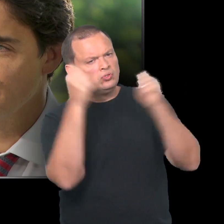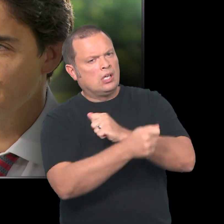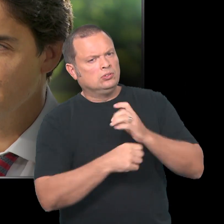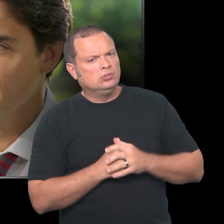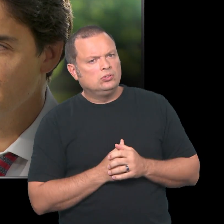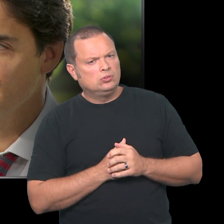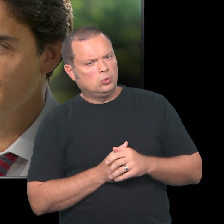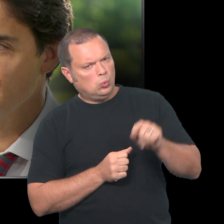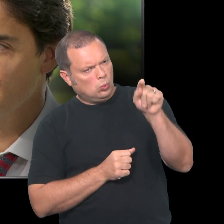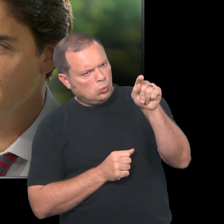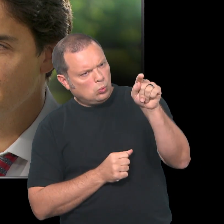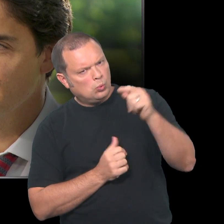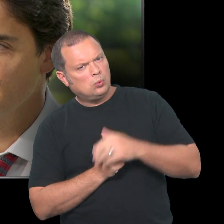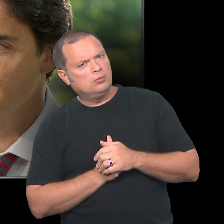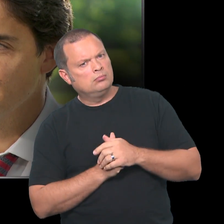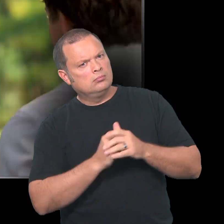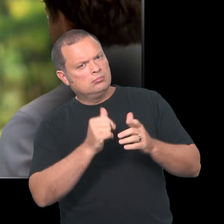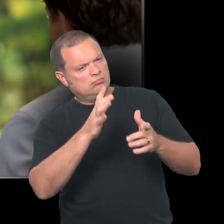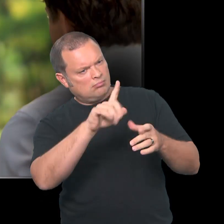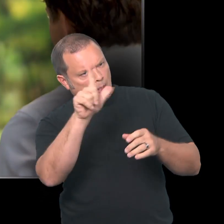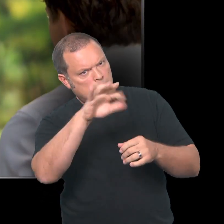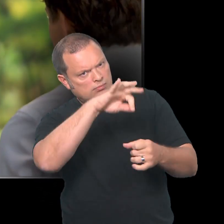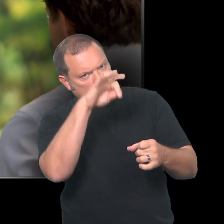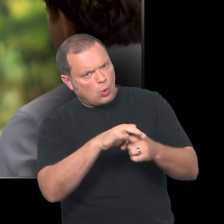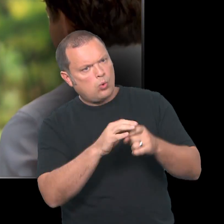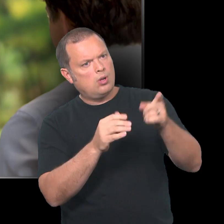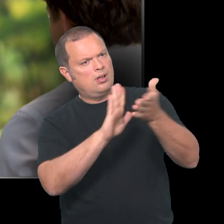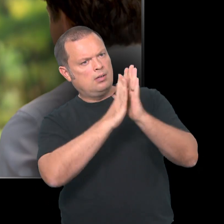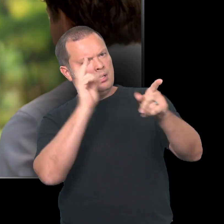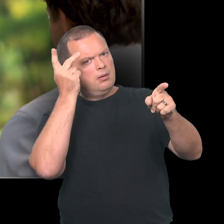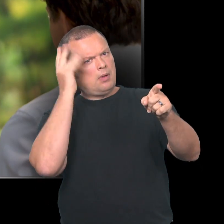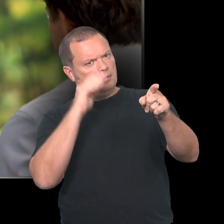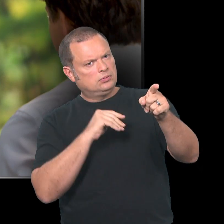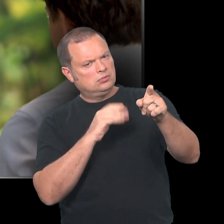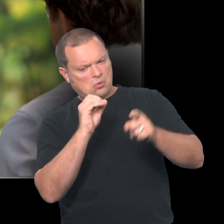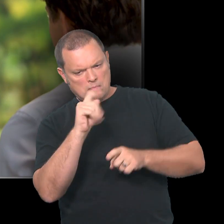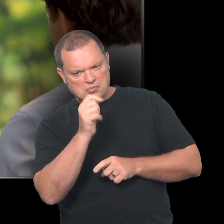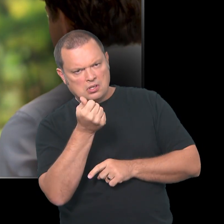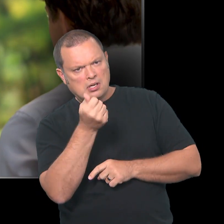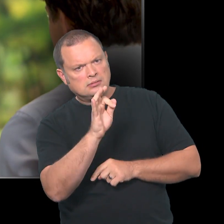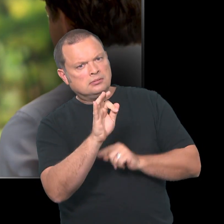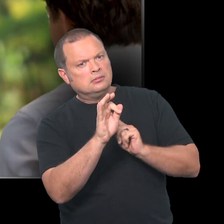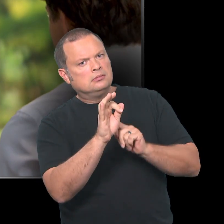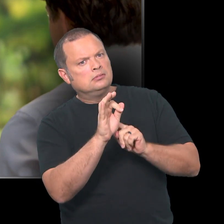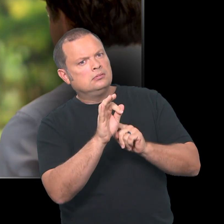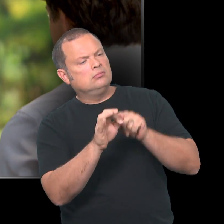suggest they want change. So, if you are lucky enough to be Prime Minister